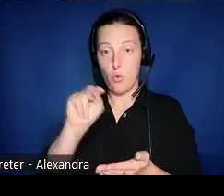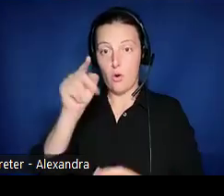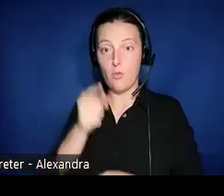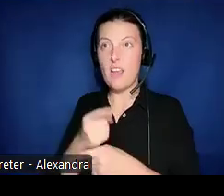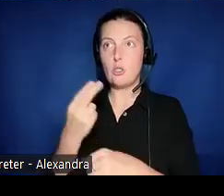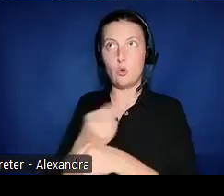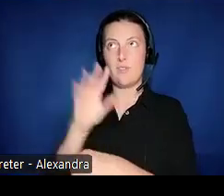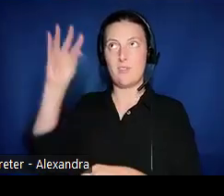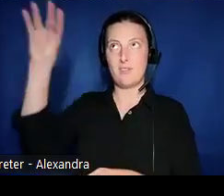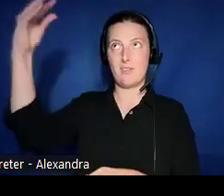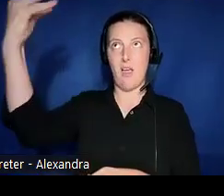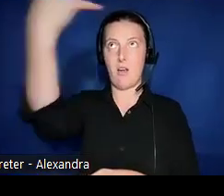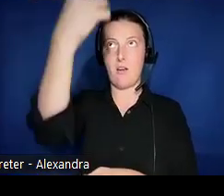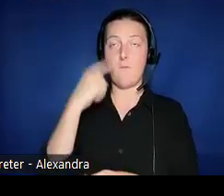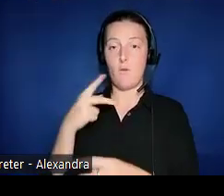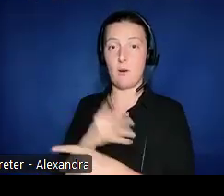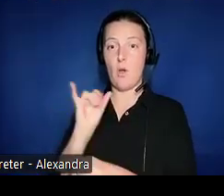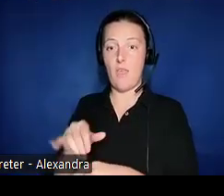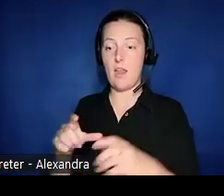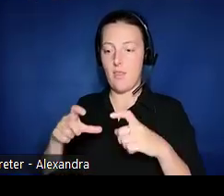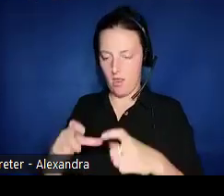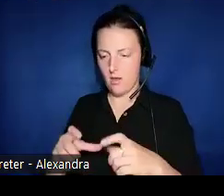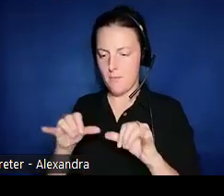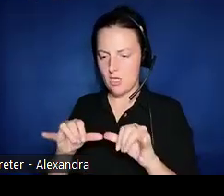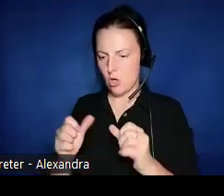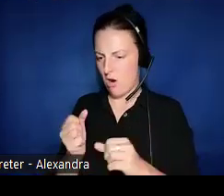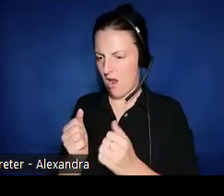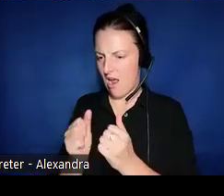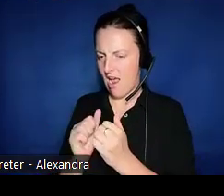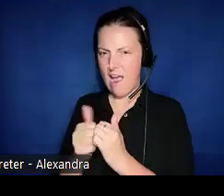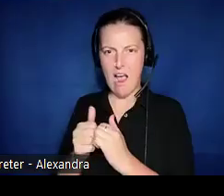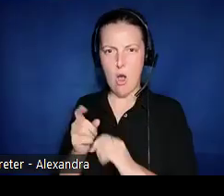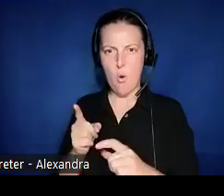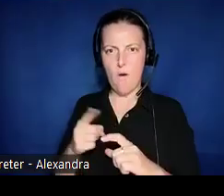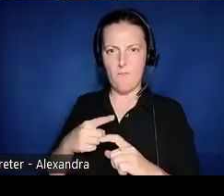how wrong is my compass at this moment in time. He takes several measurements. Um all of those